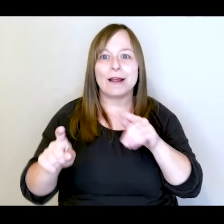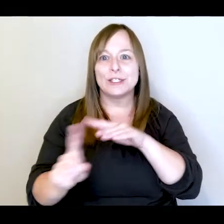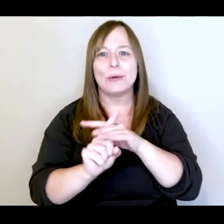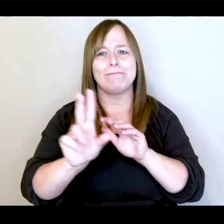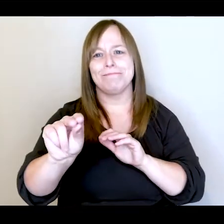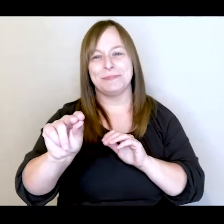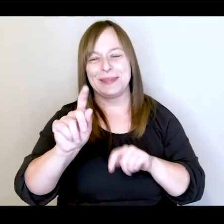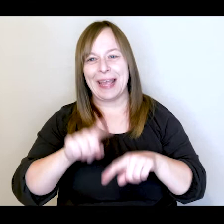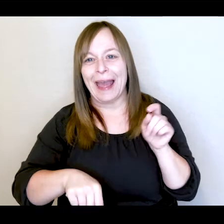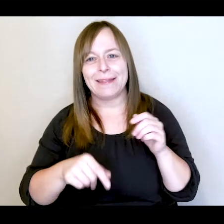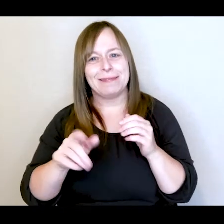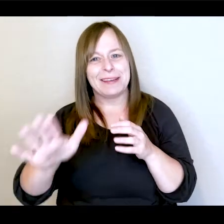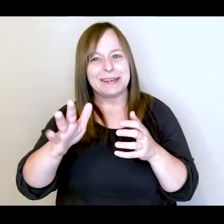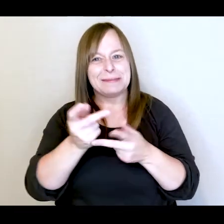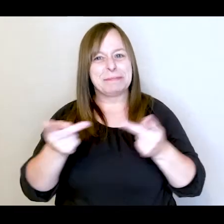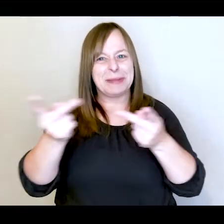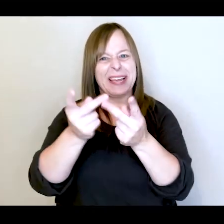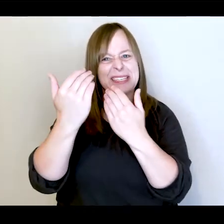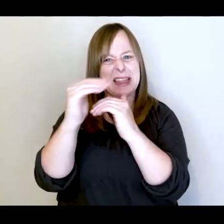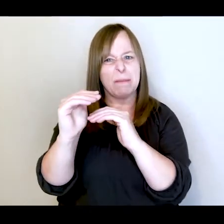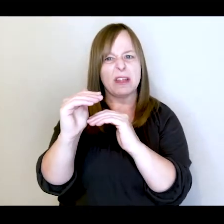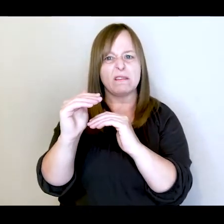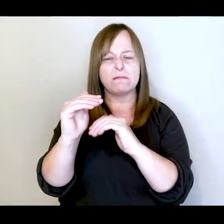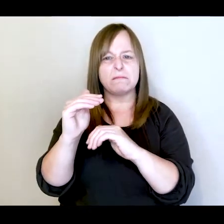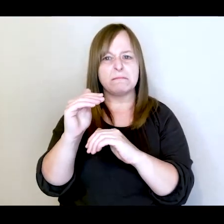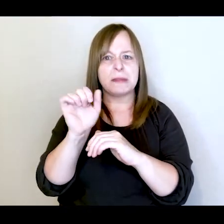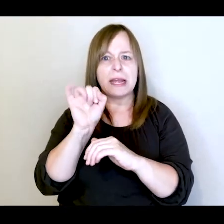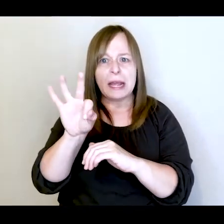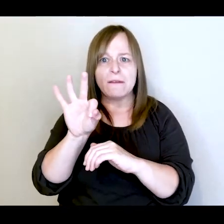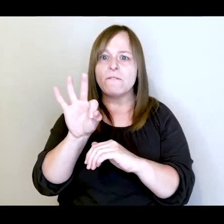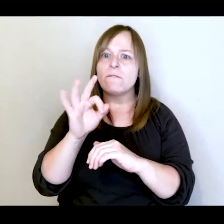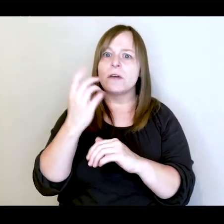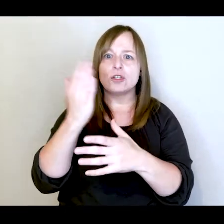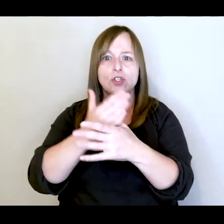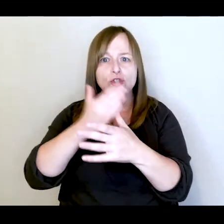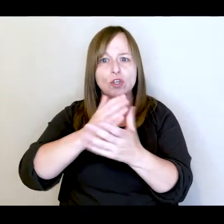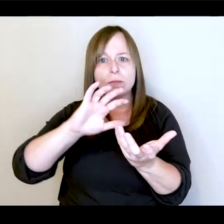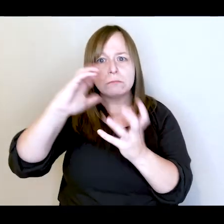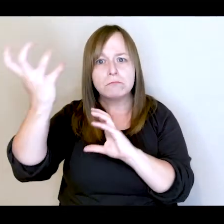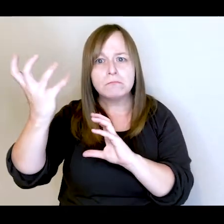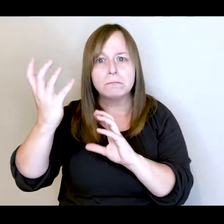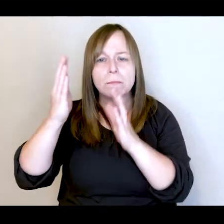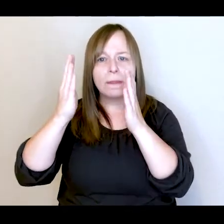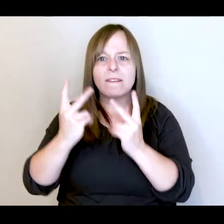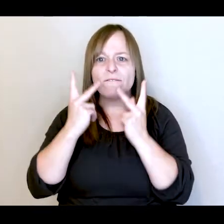The facility is able to limit it to if there's some disturbance, if the visitor